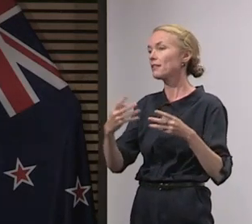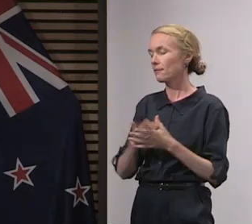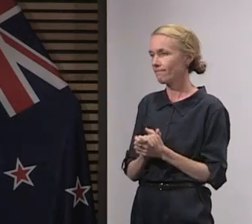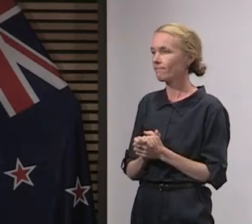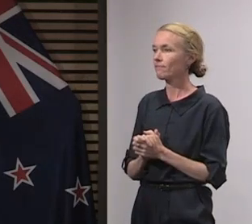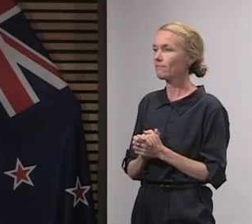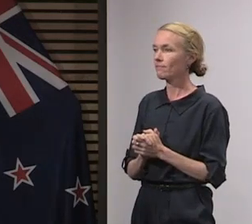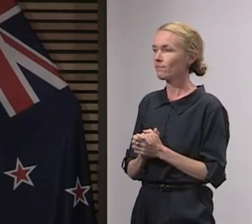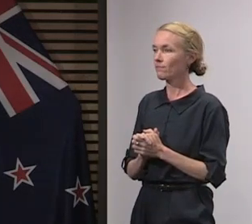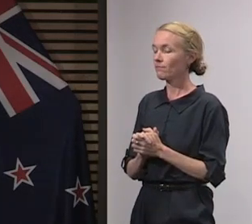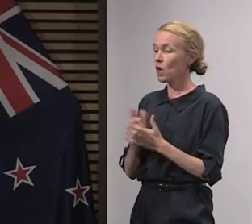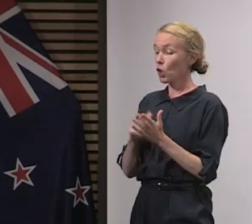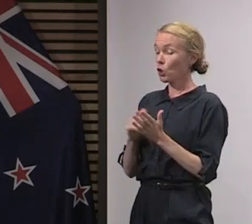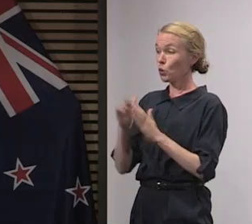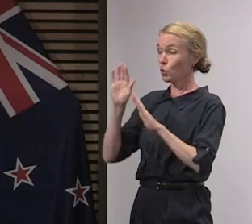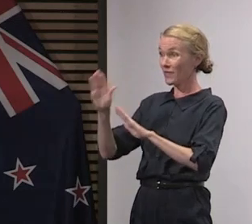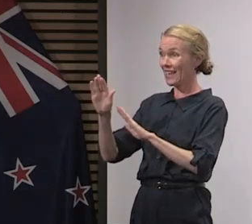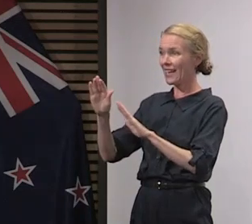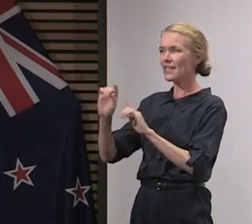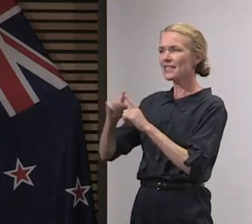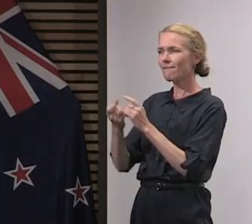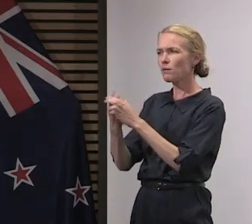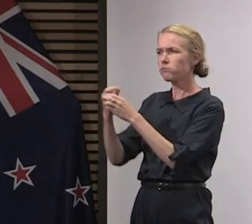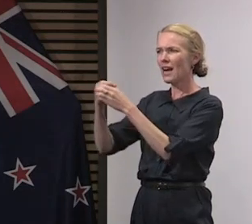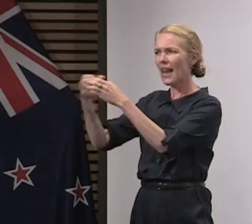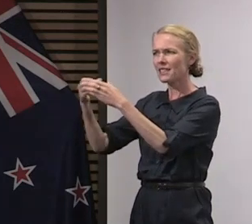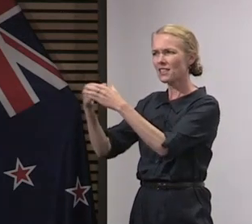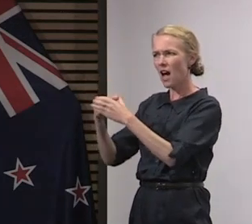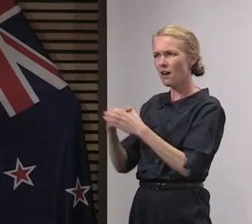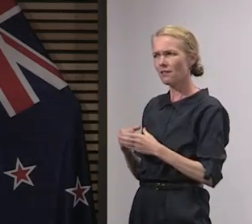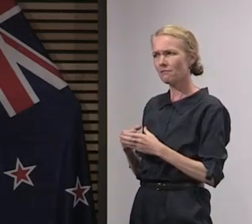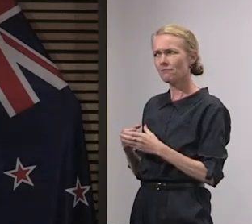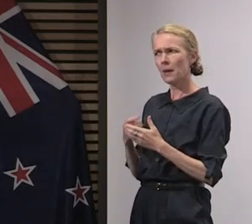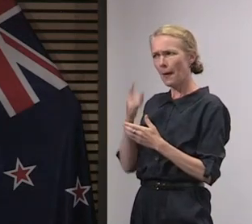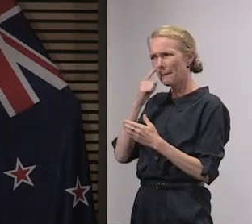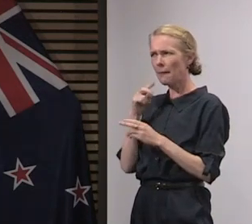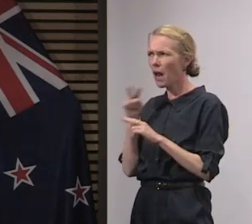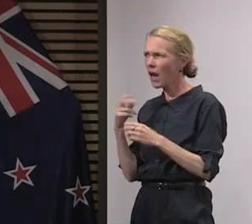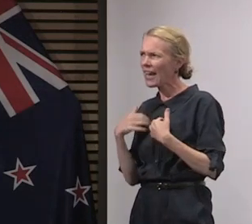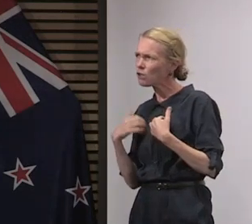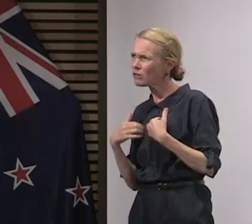well as more detail on the cases will be on our website.